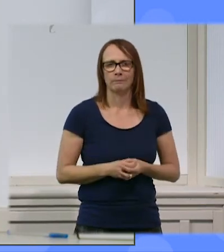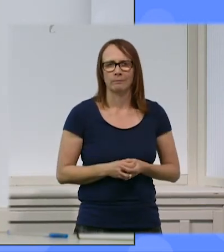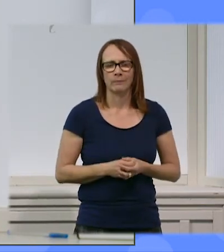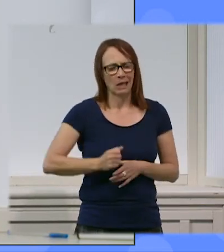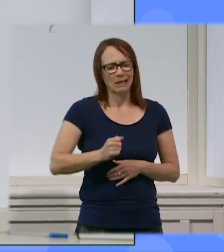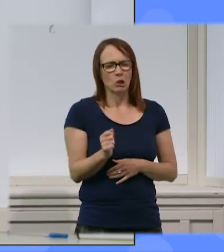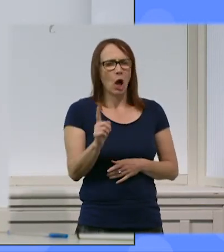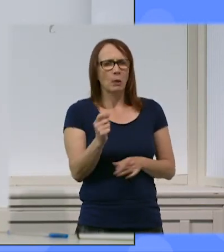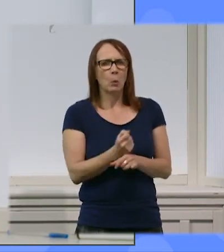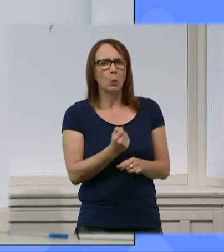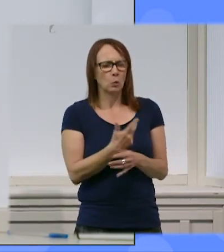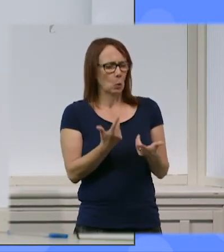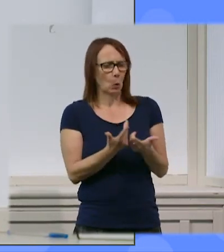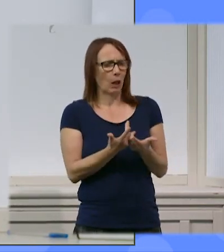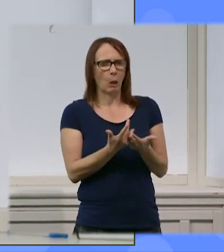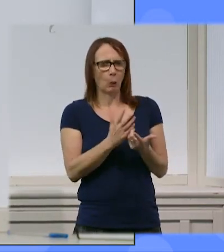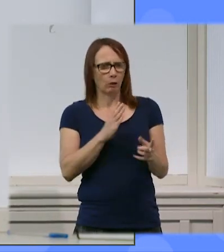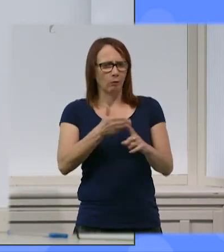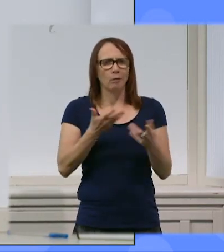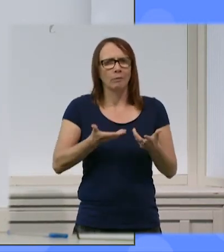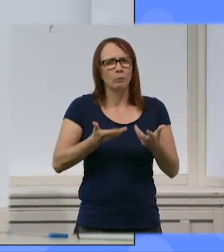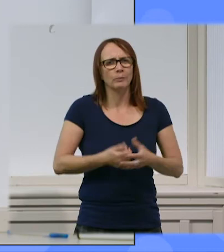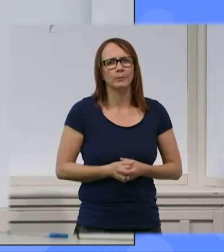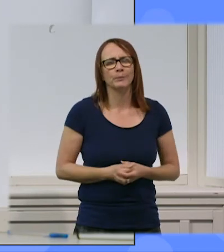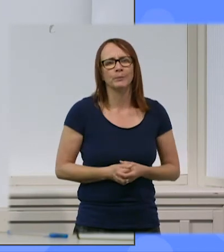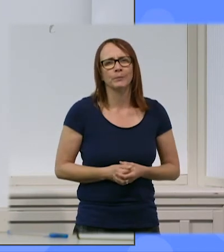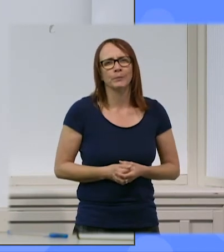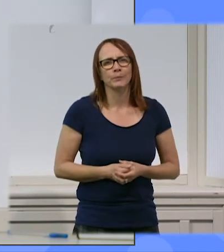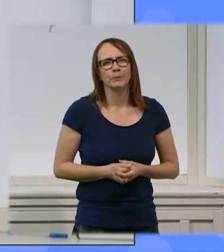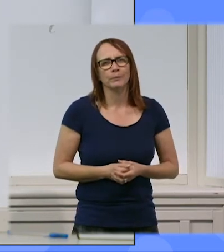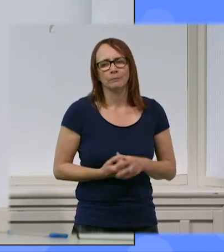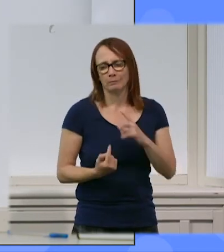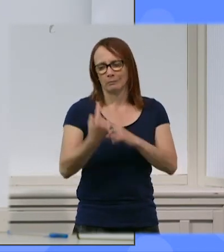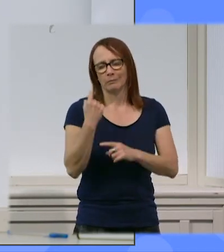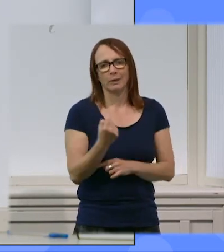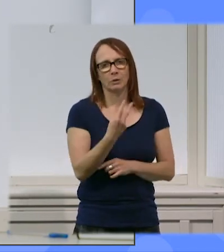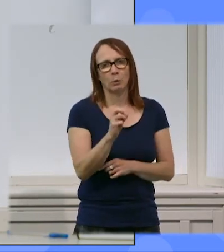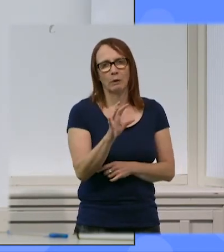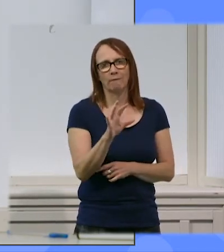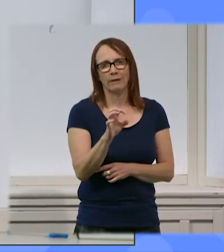approaching sustainability and at the moment so in 2015 the countries of the